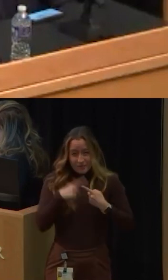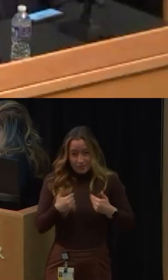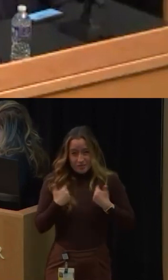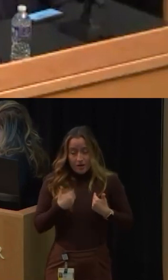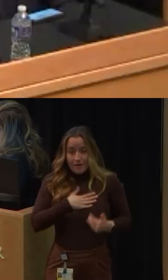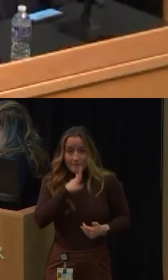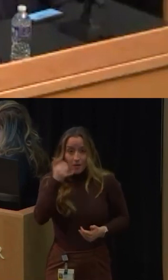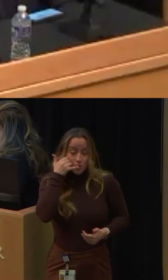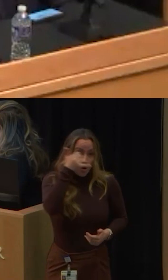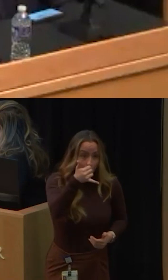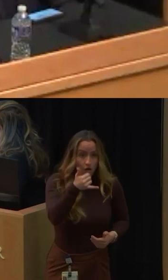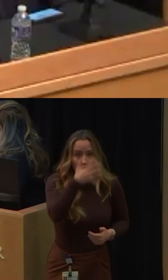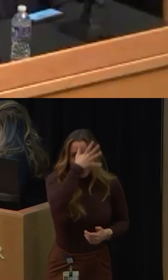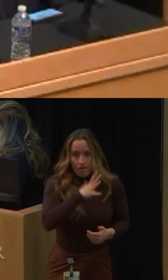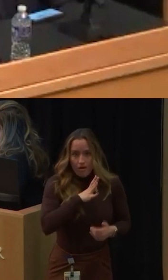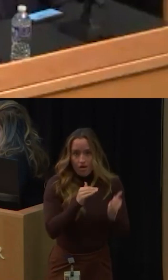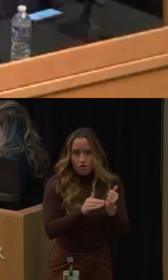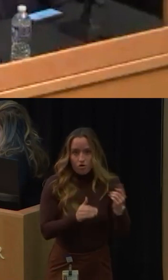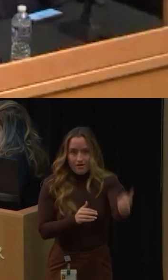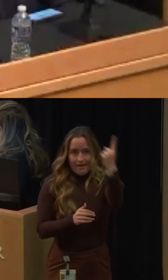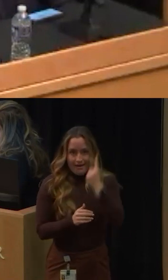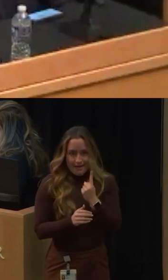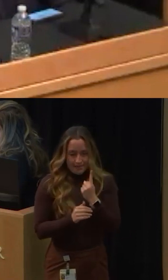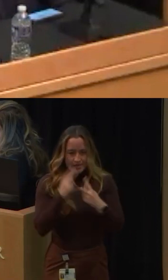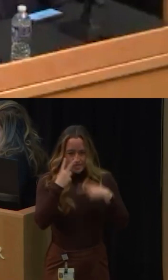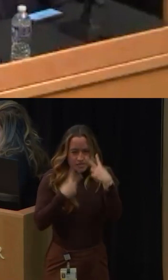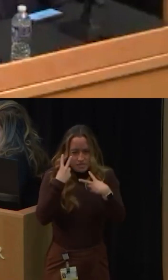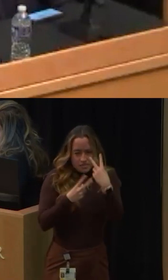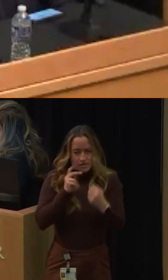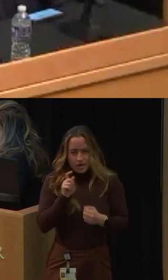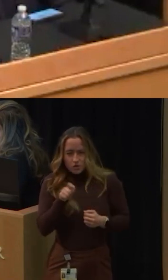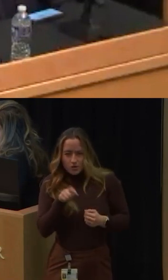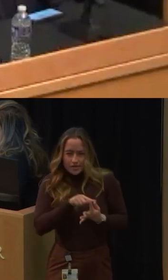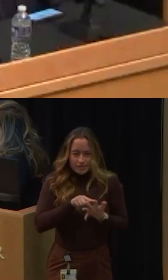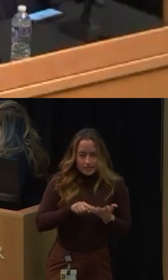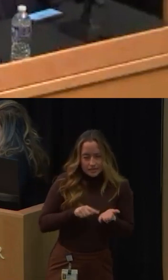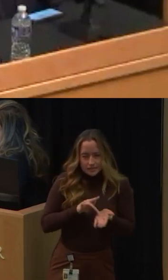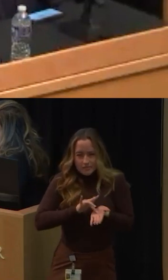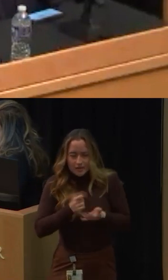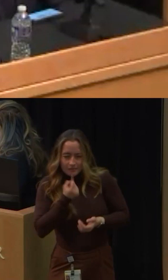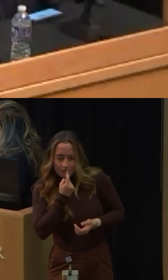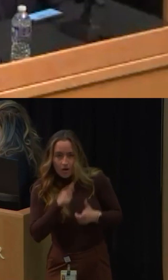and he had this big bag, and he would look at you, and he would say, "Okay, you need this," and he would give you a couple pills, and then he would be gone.